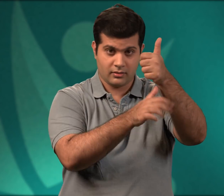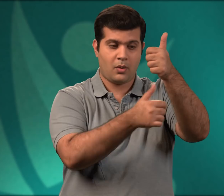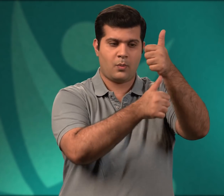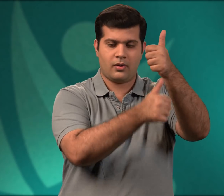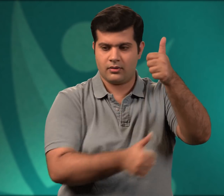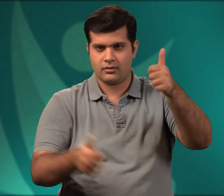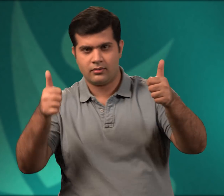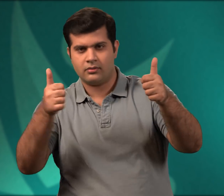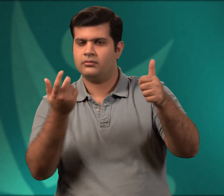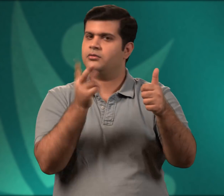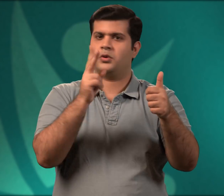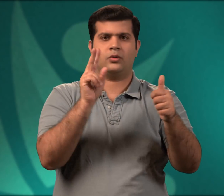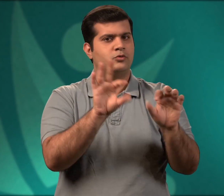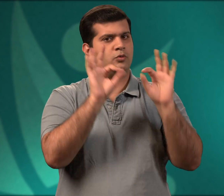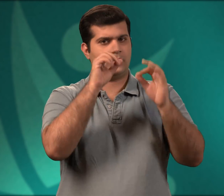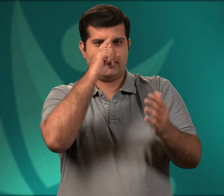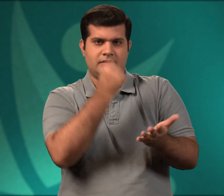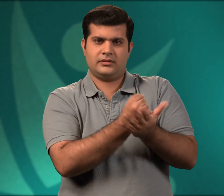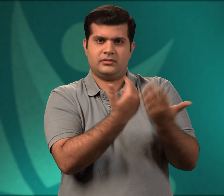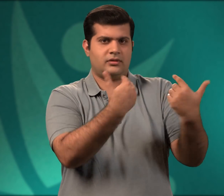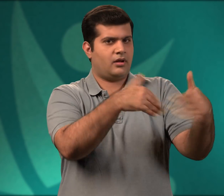or they can be independent. Its their choice.